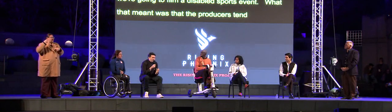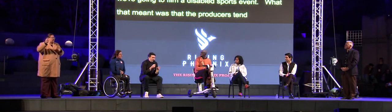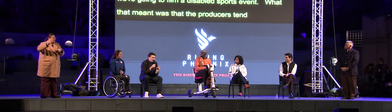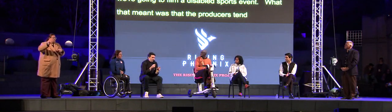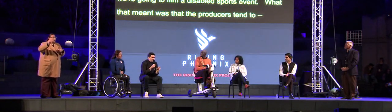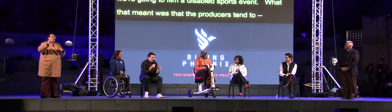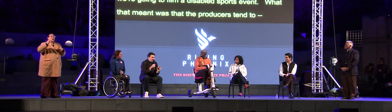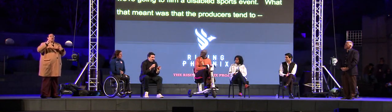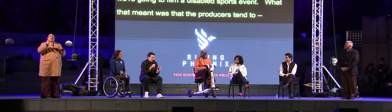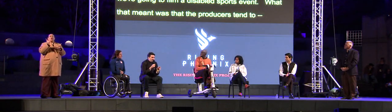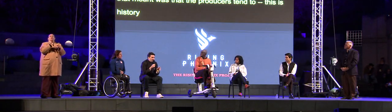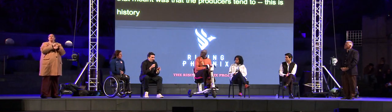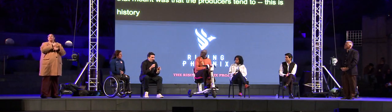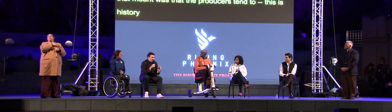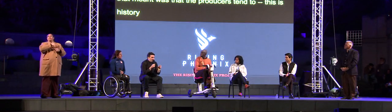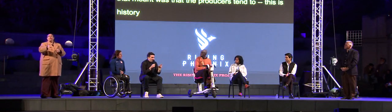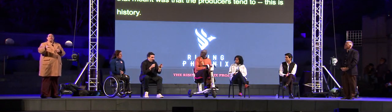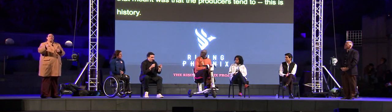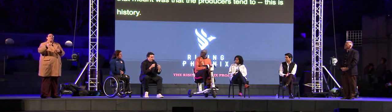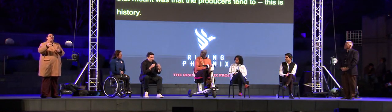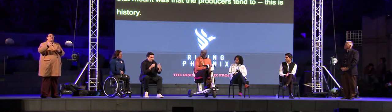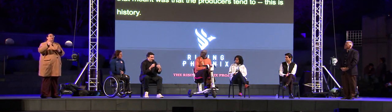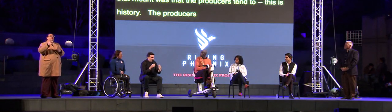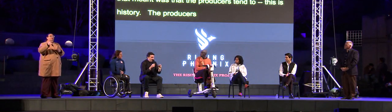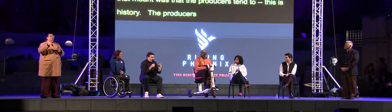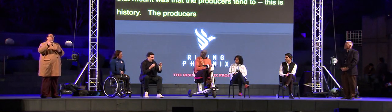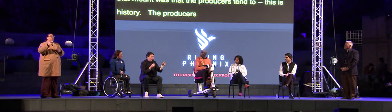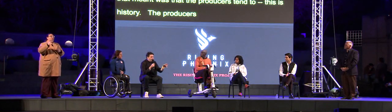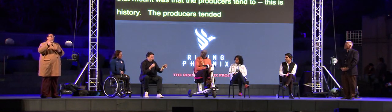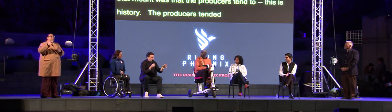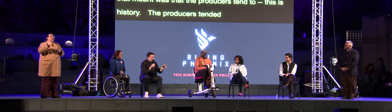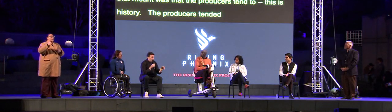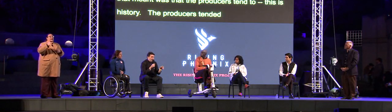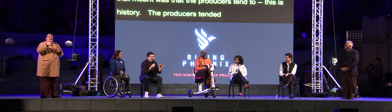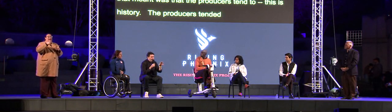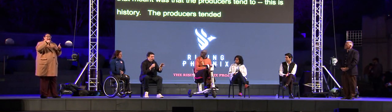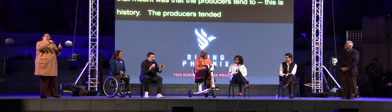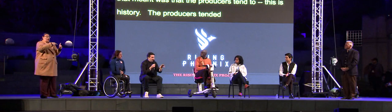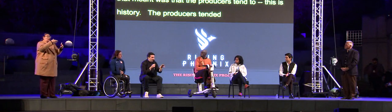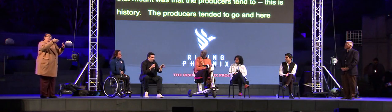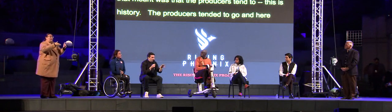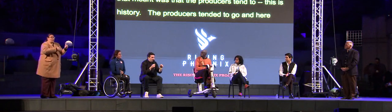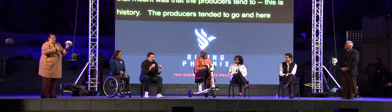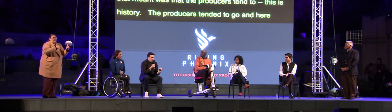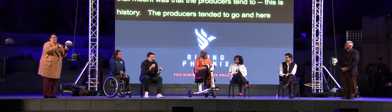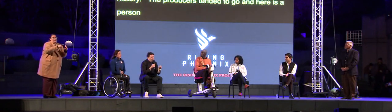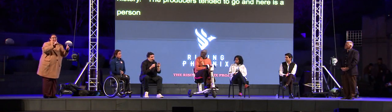but the producers tended to go like, and here's a person, and they're disabled, and they're